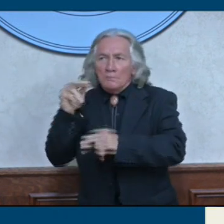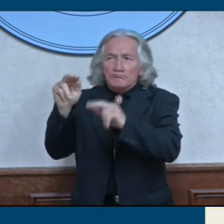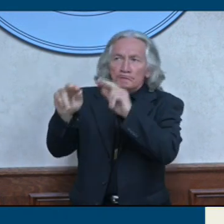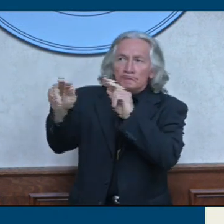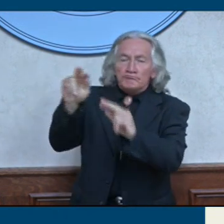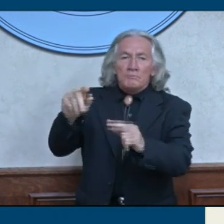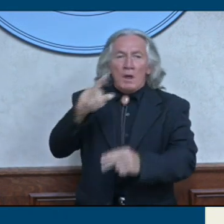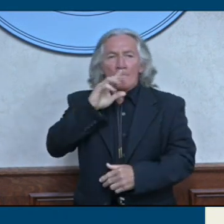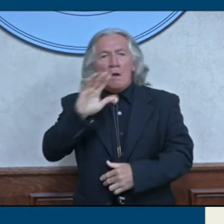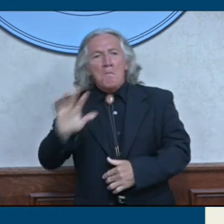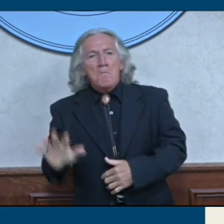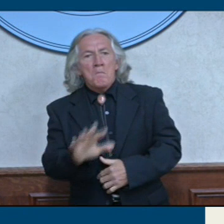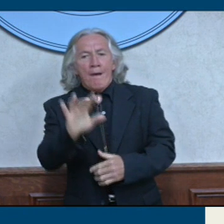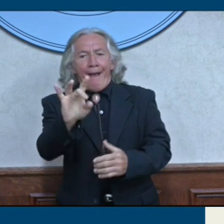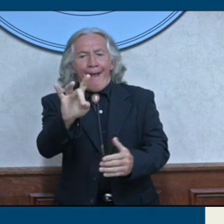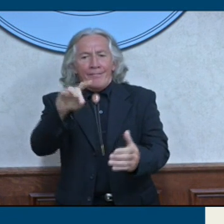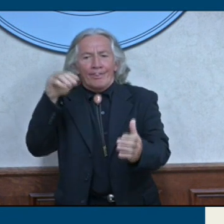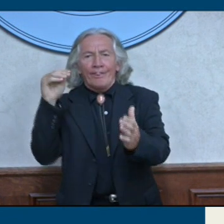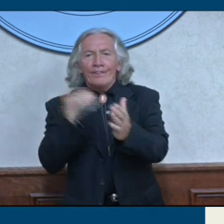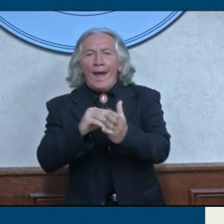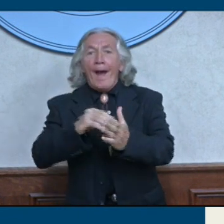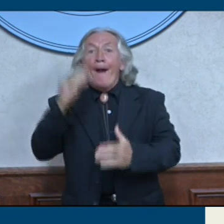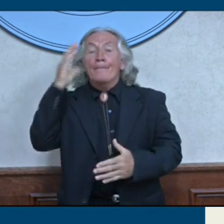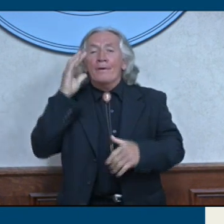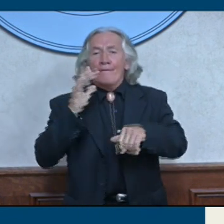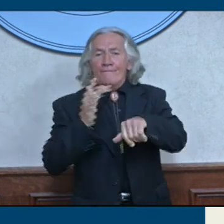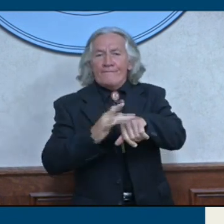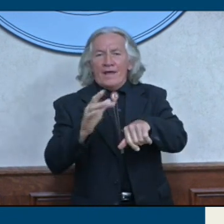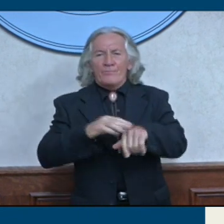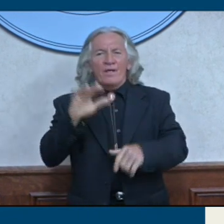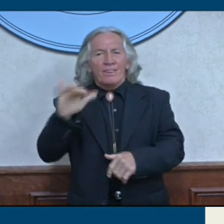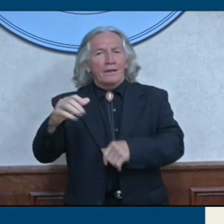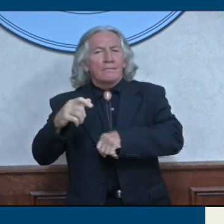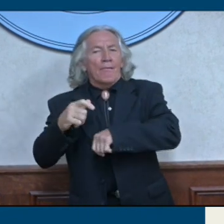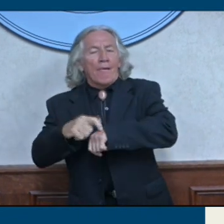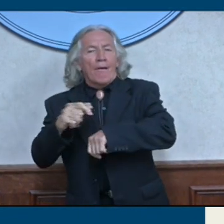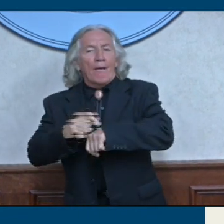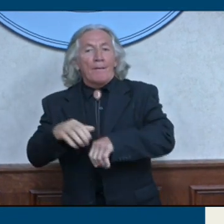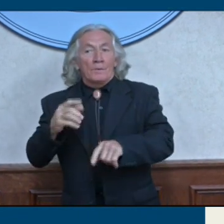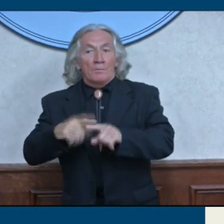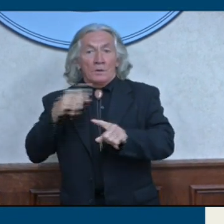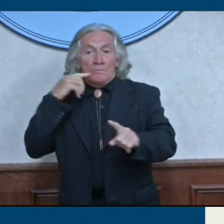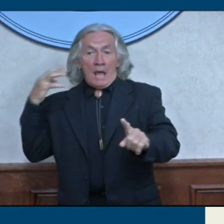WE WERE IN AND MID-MARCH BEFORE WE HAD A PROHIBITION ON ELECTIVE SURGERIES BEING DONE